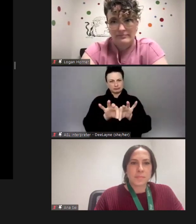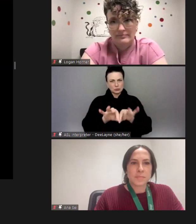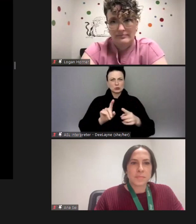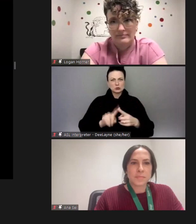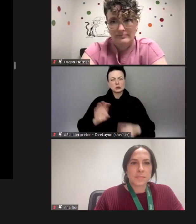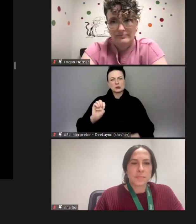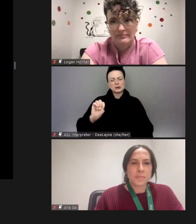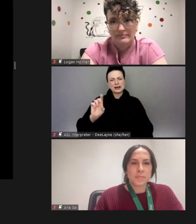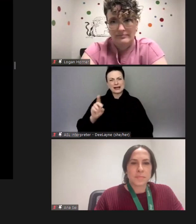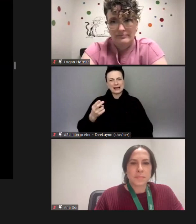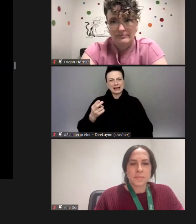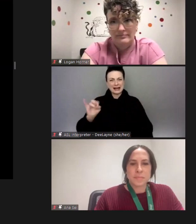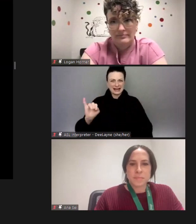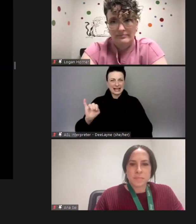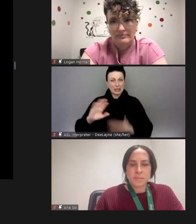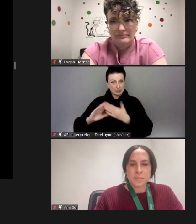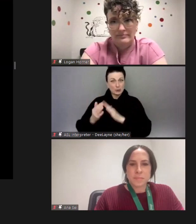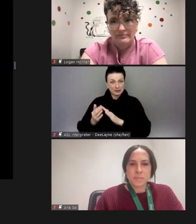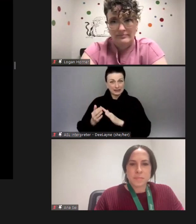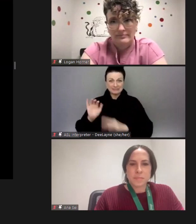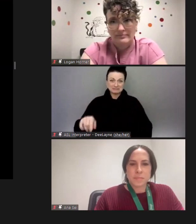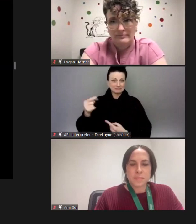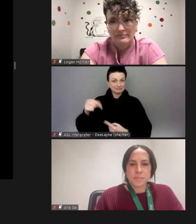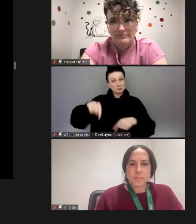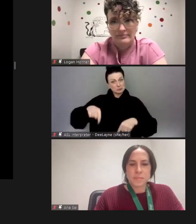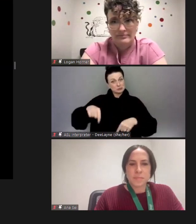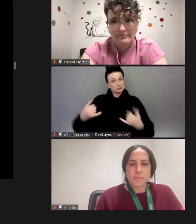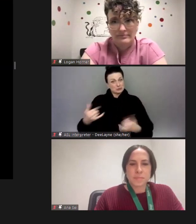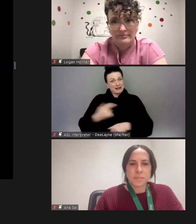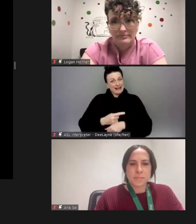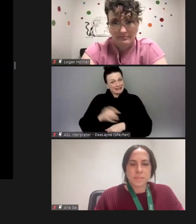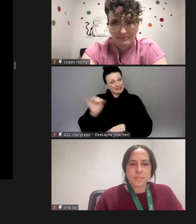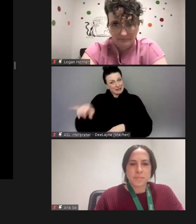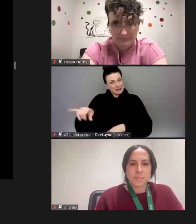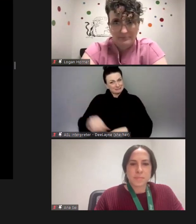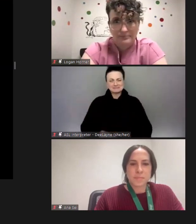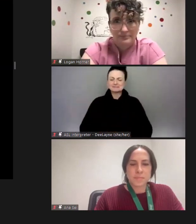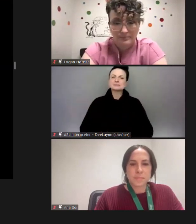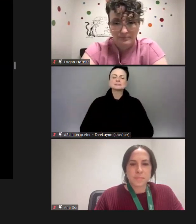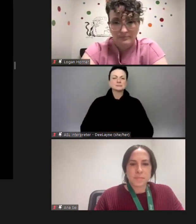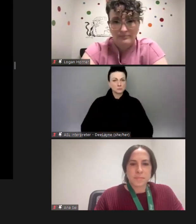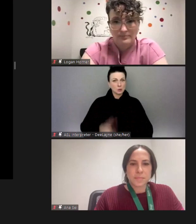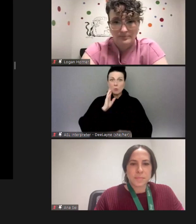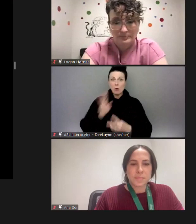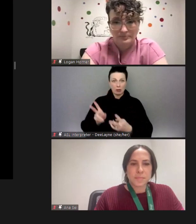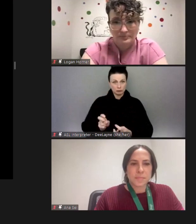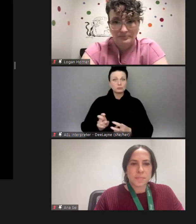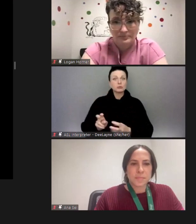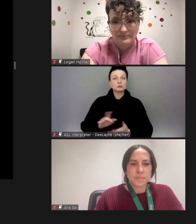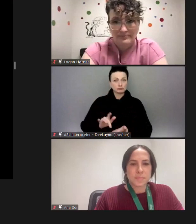this is one of those so today's webinar